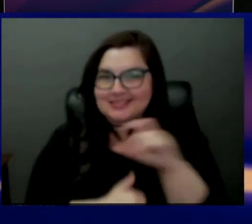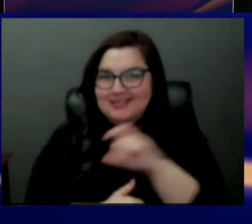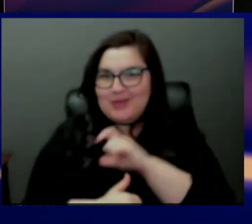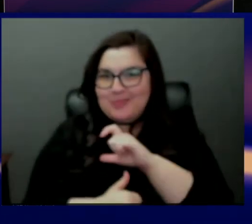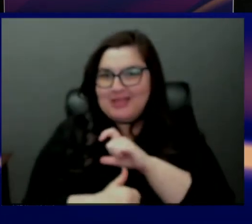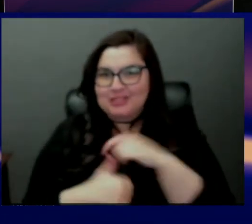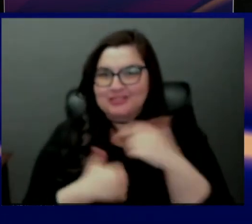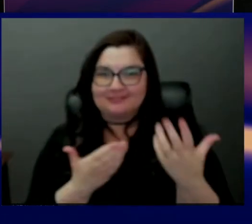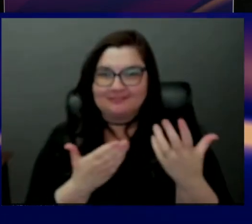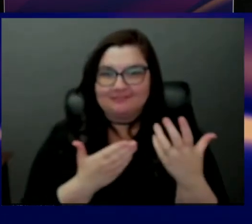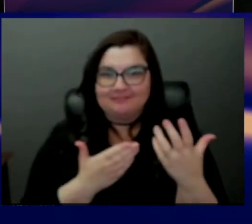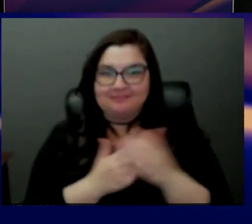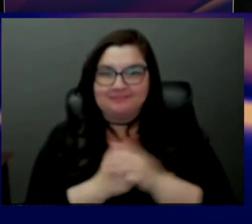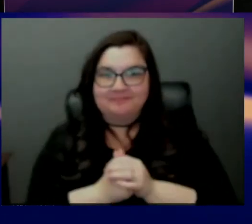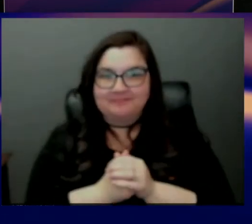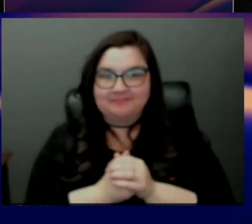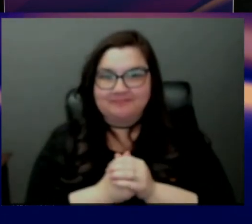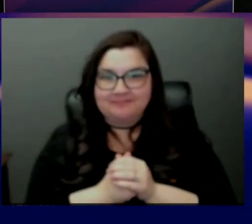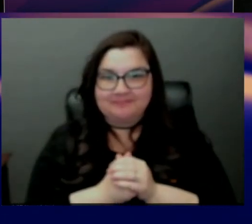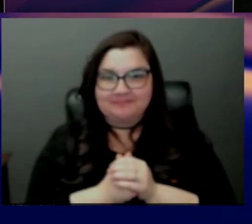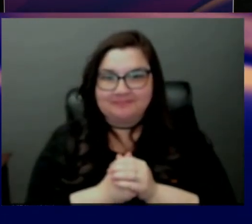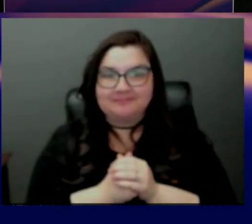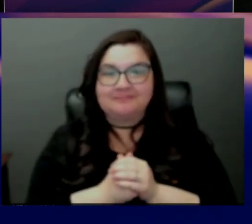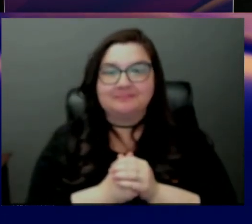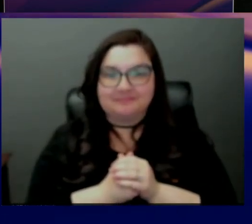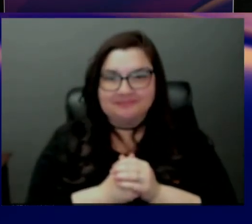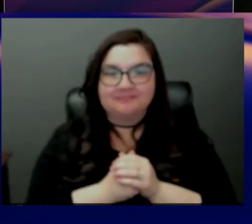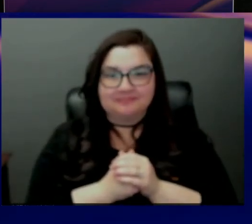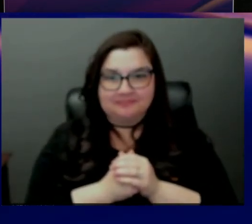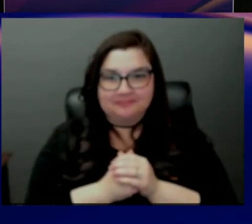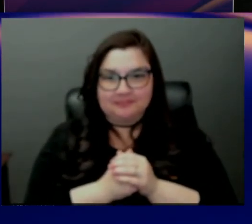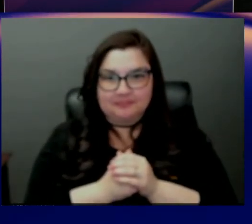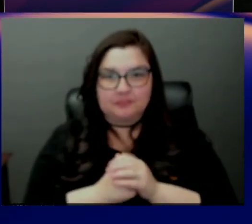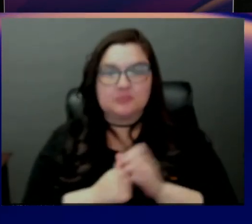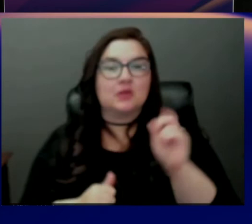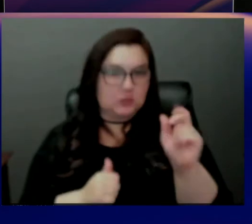So next, we're continuing down the storage specialty.